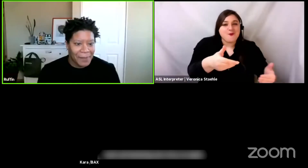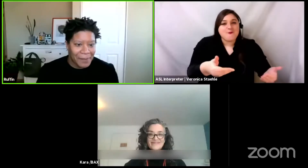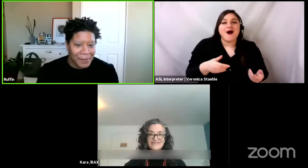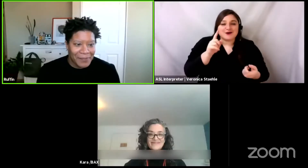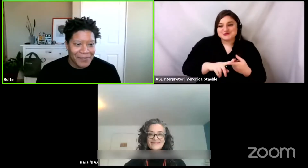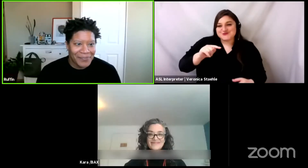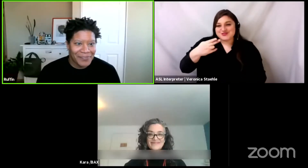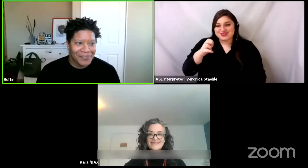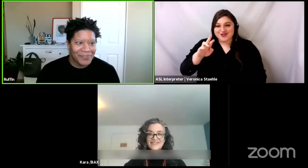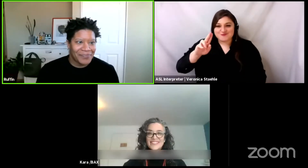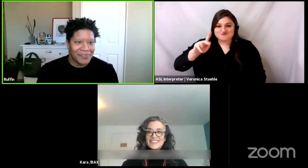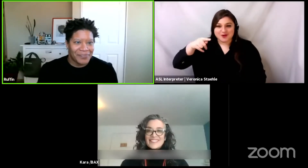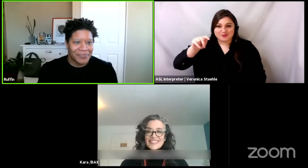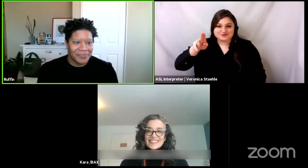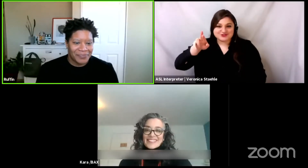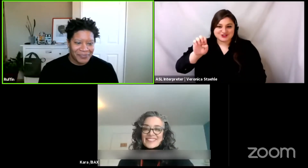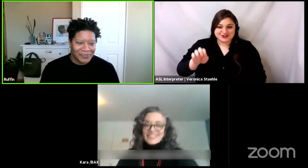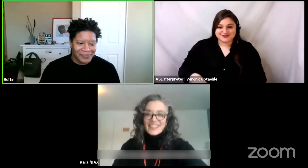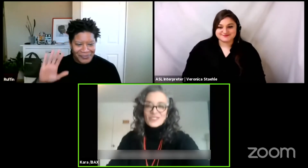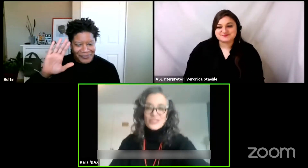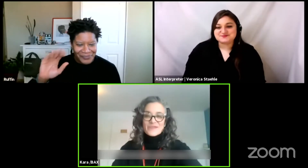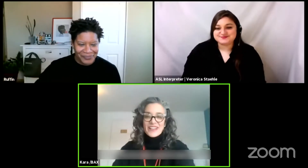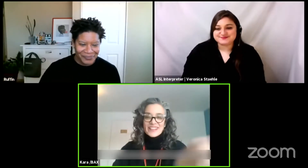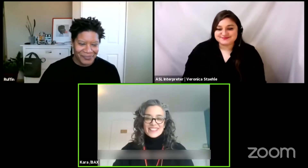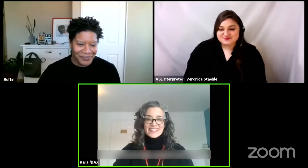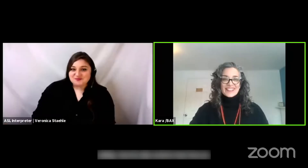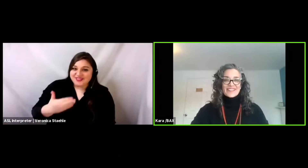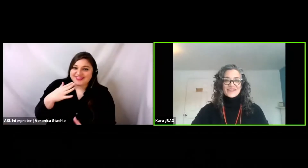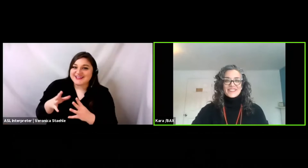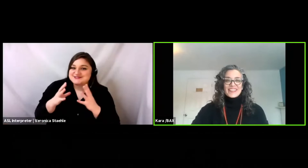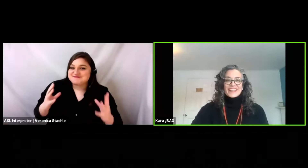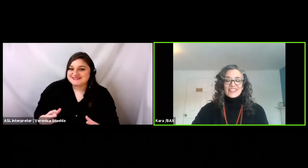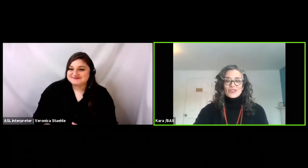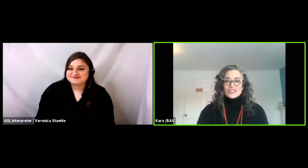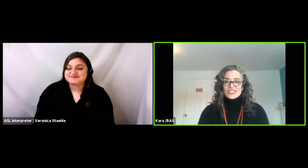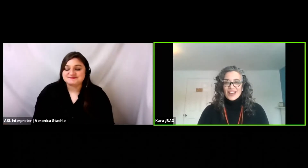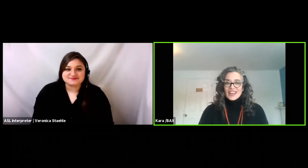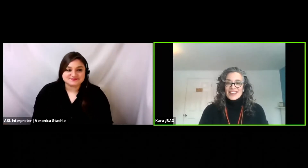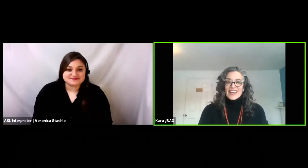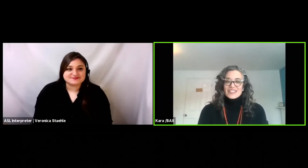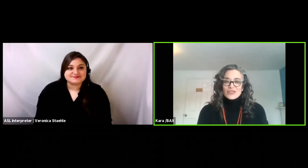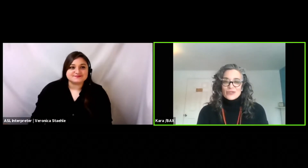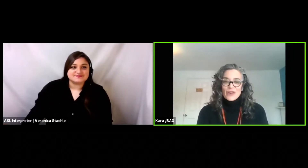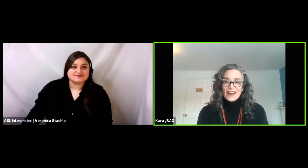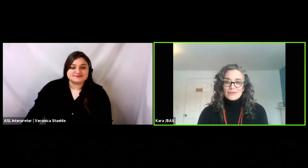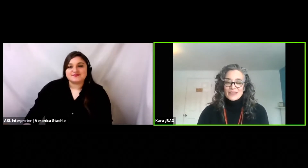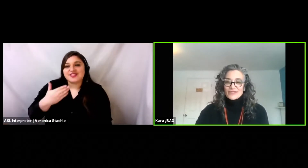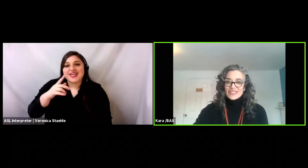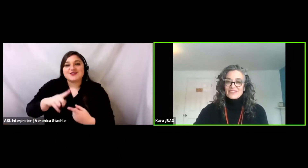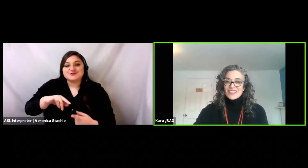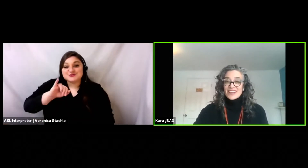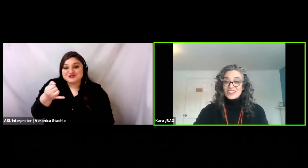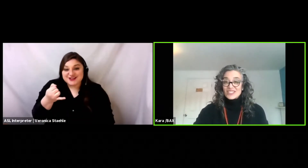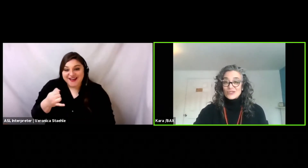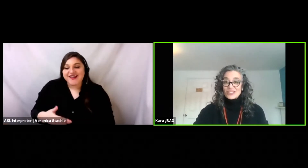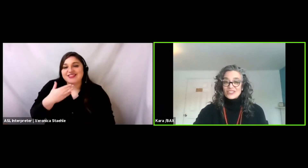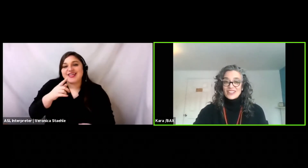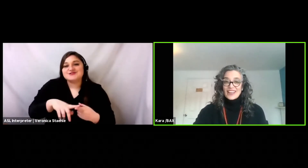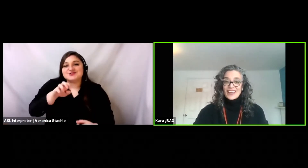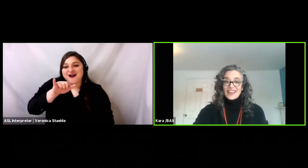Thank you so much. Thank you to J. and to Eyebeam for the invitation to join you today